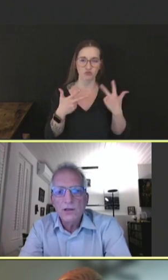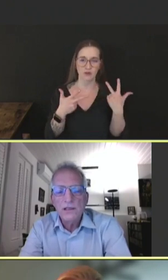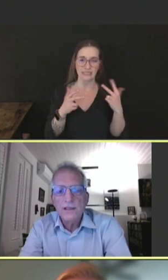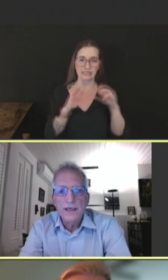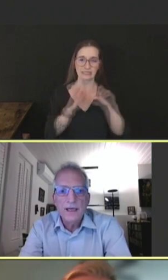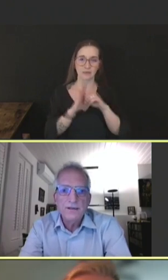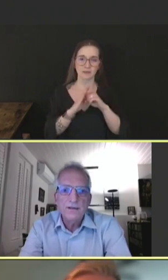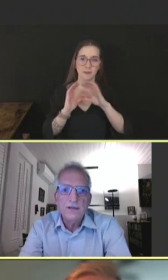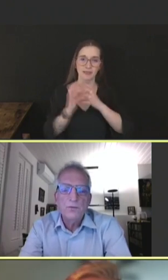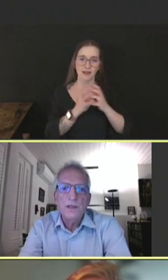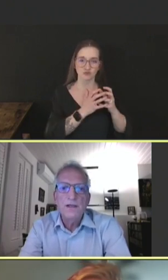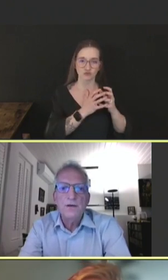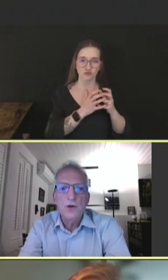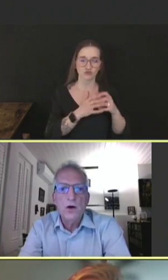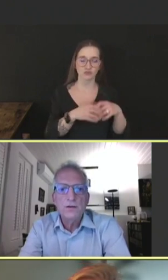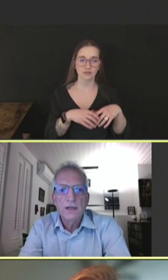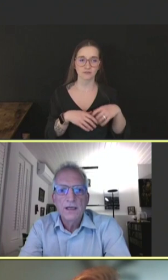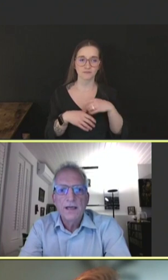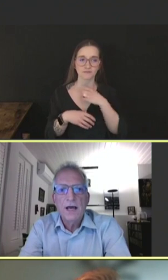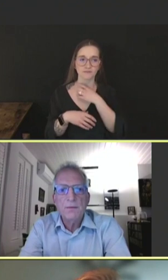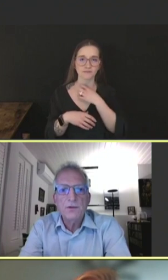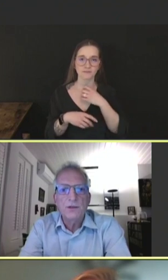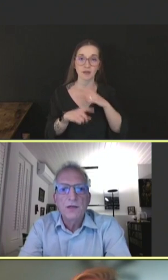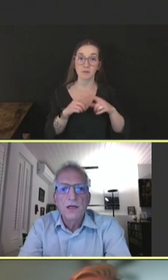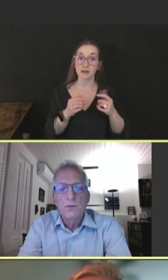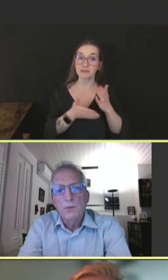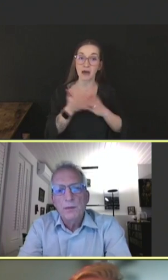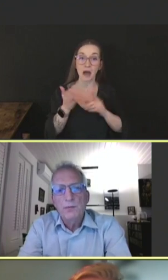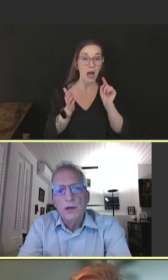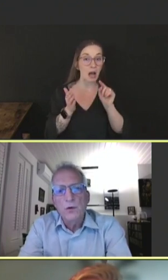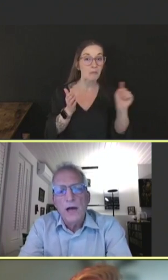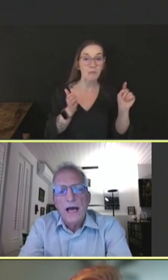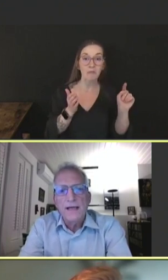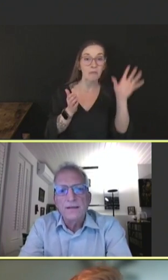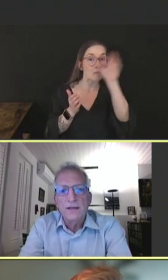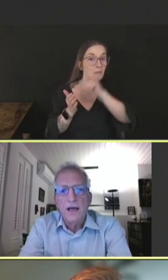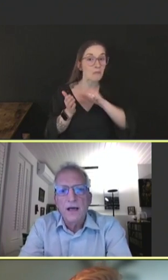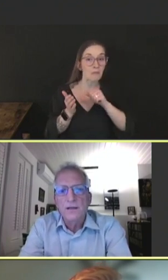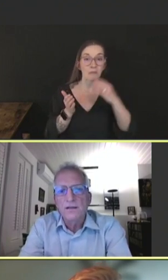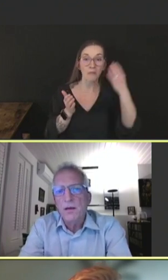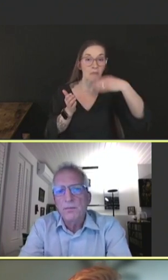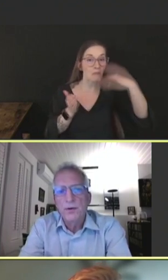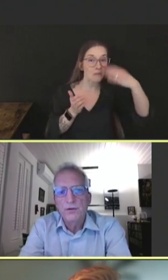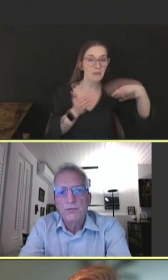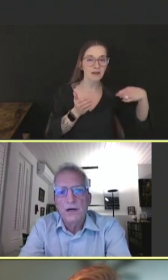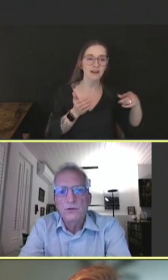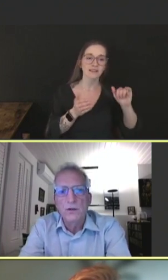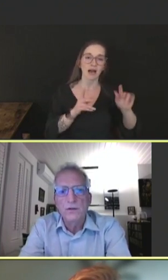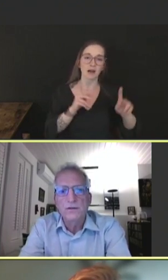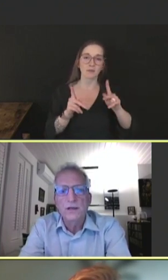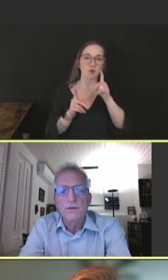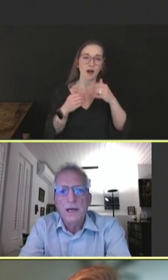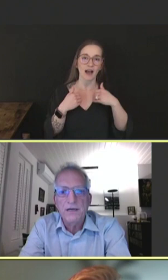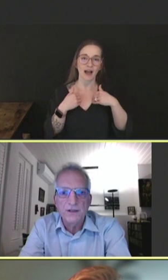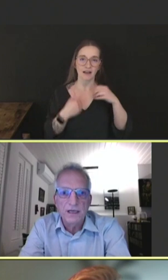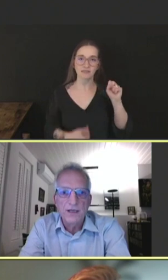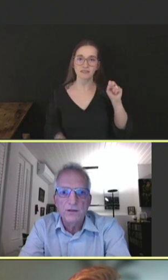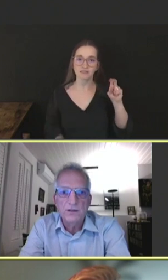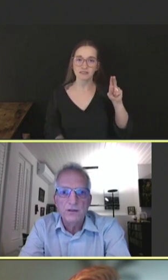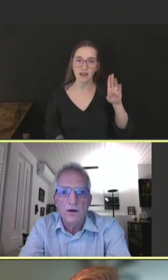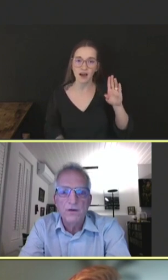largely, the cases that we did not capture were people who had sub-threshold manifestations of